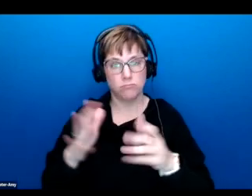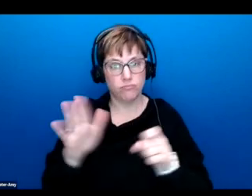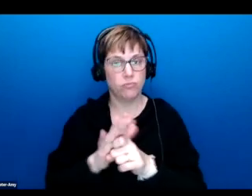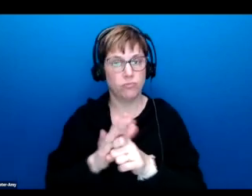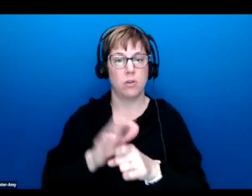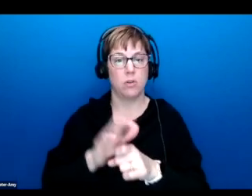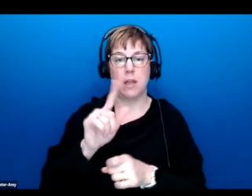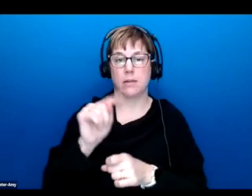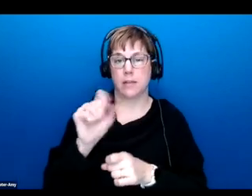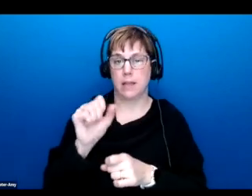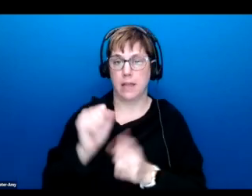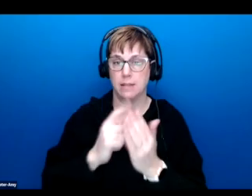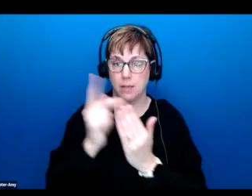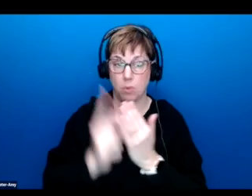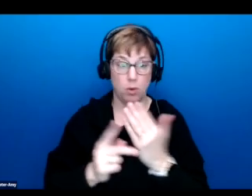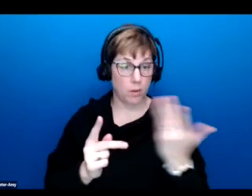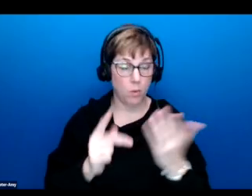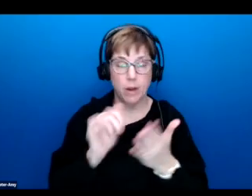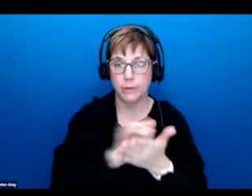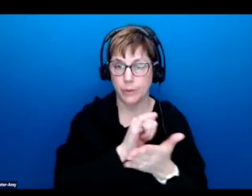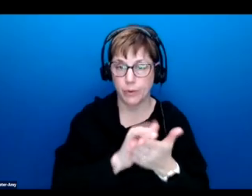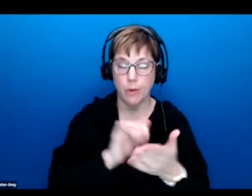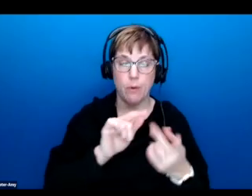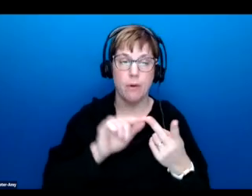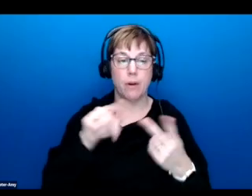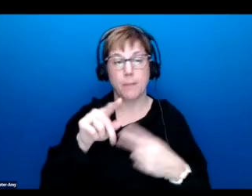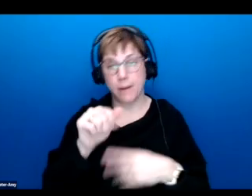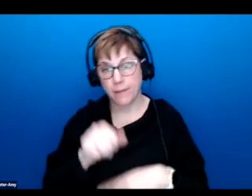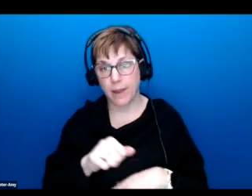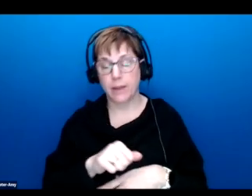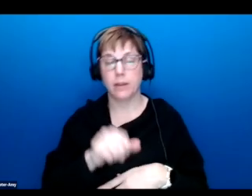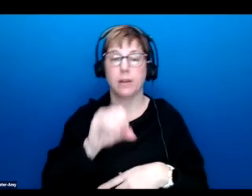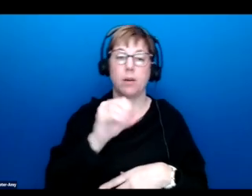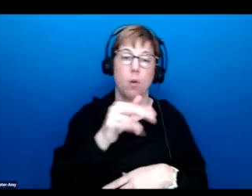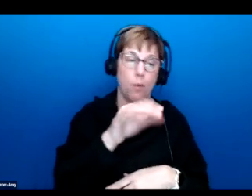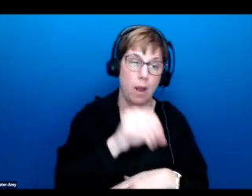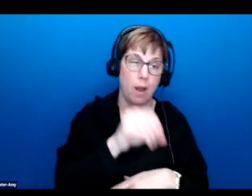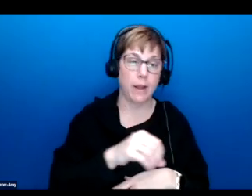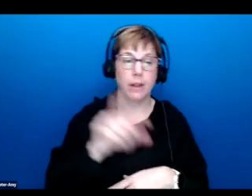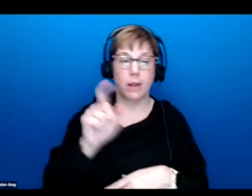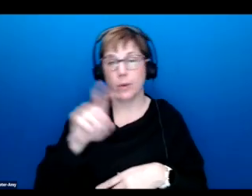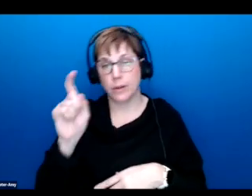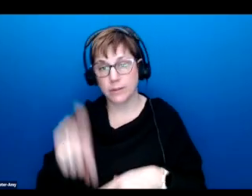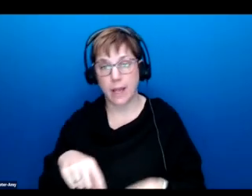These states include New York, Pennsylvania, Ohio, Texas, California,